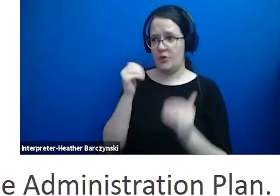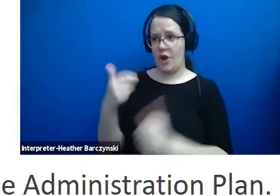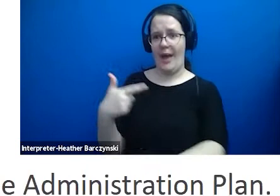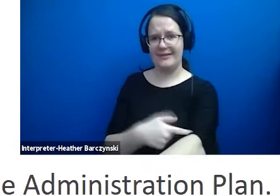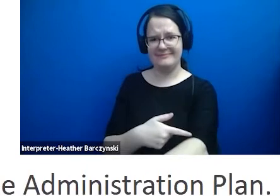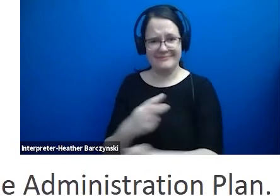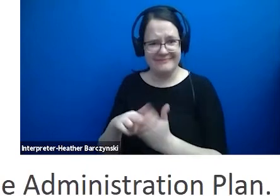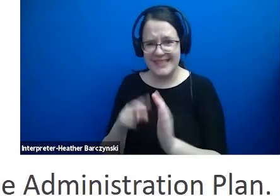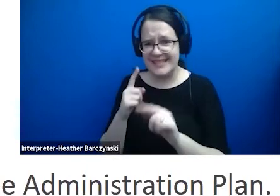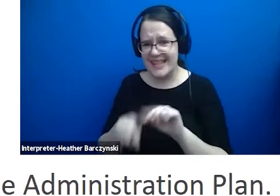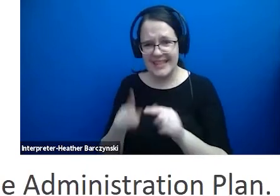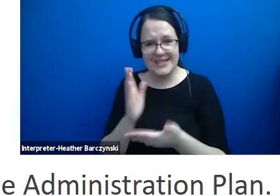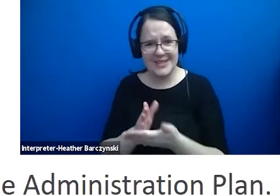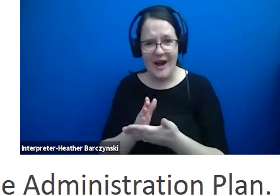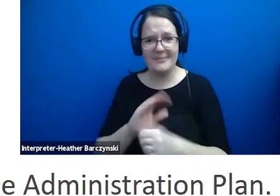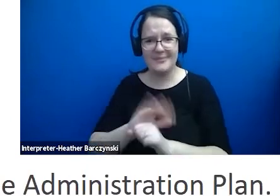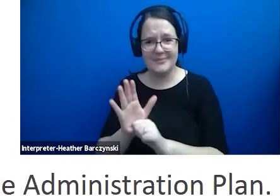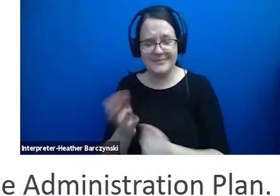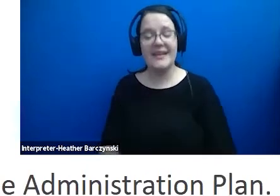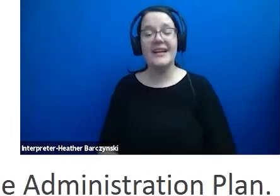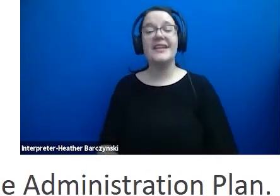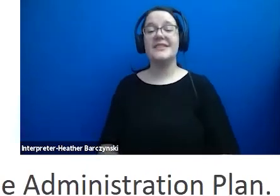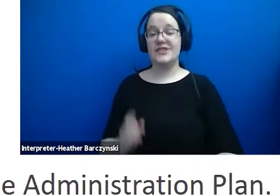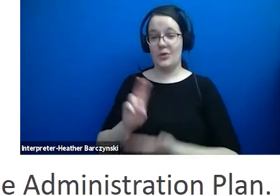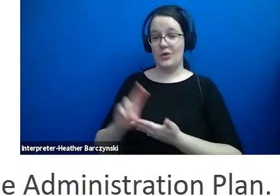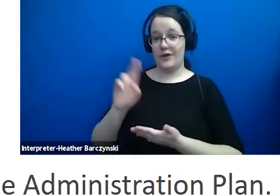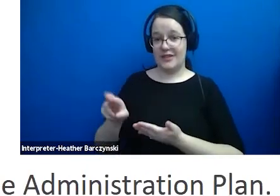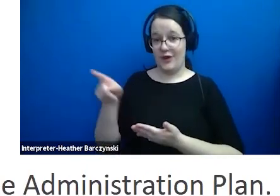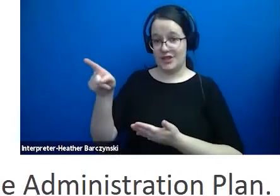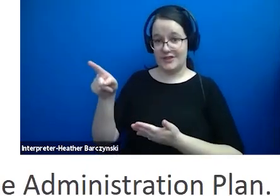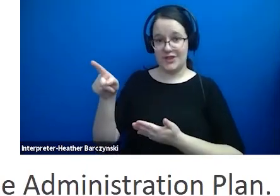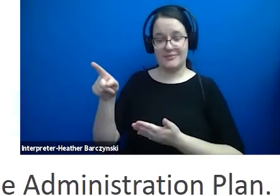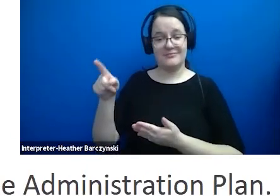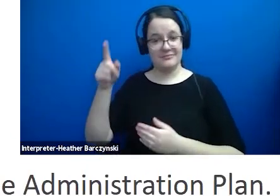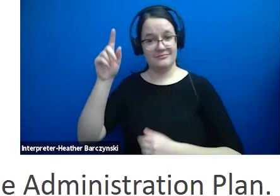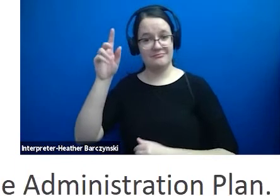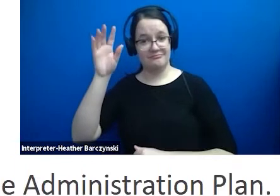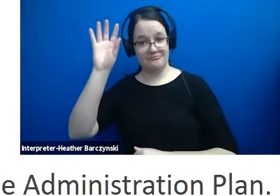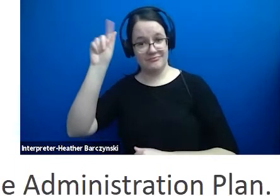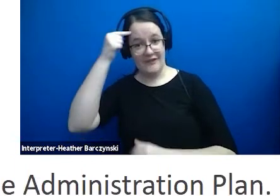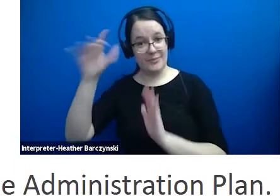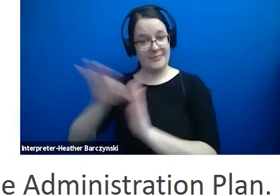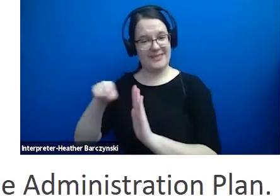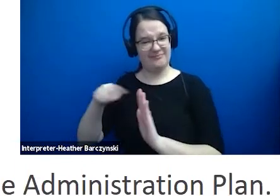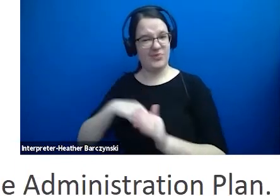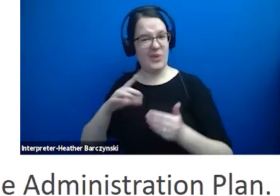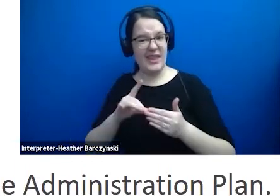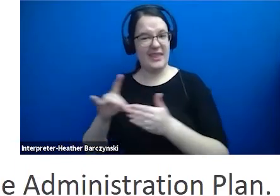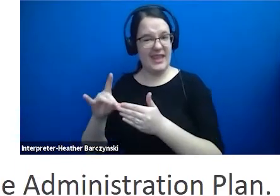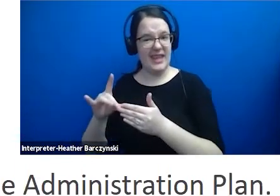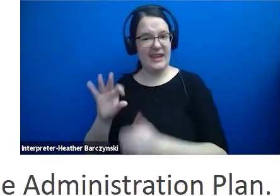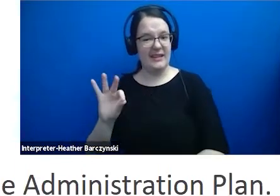the university of rochester has been selected to lead the finger lakes region in disseminating